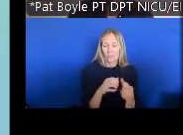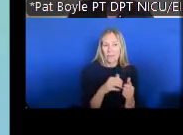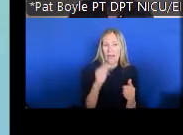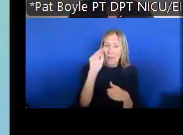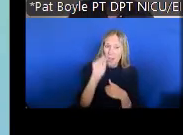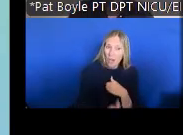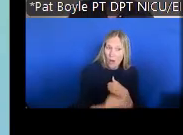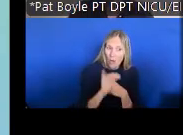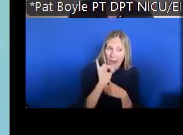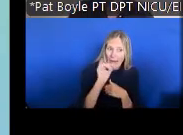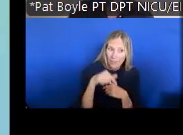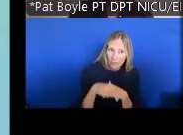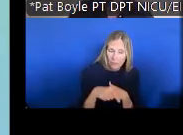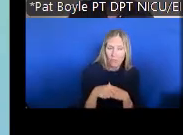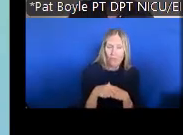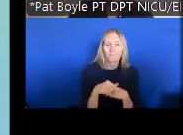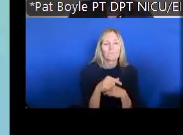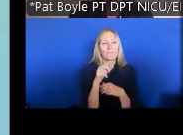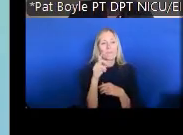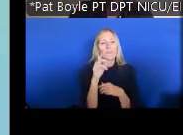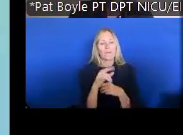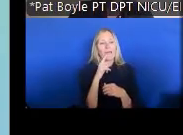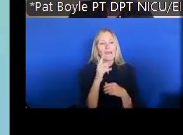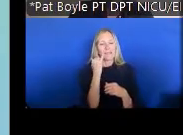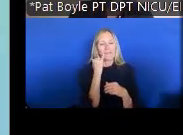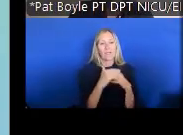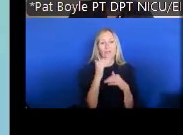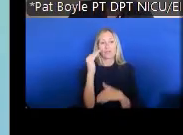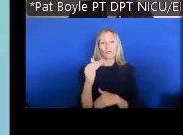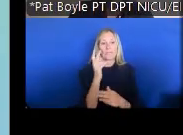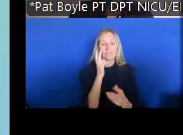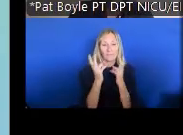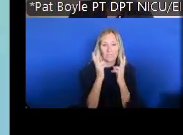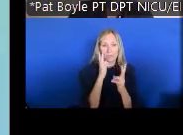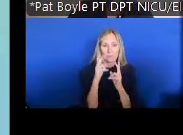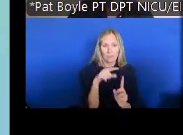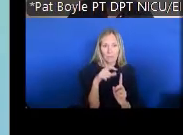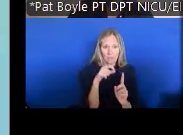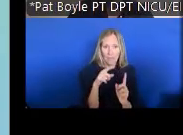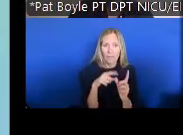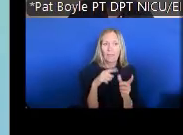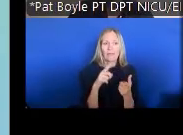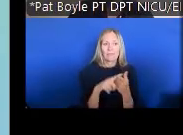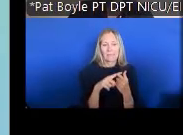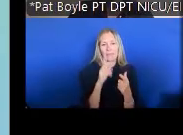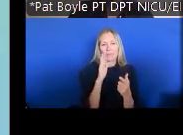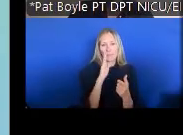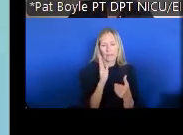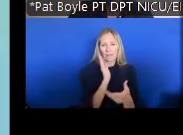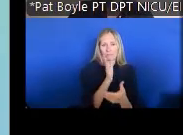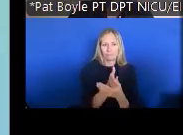in infancy interferes with normal auditory dominance in the newborn period, and interferes with the emergence of hand